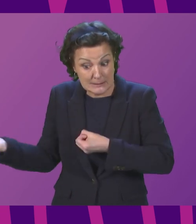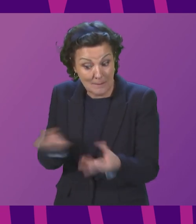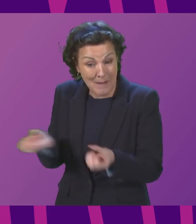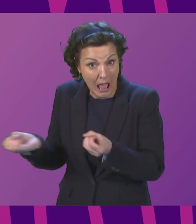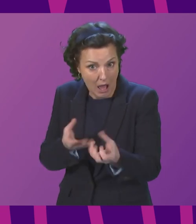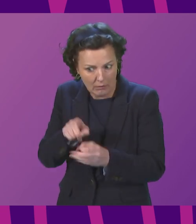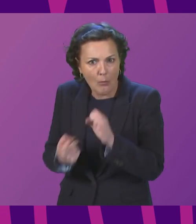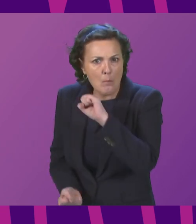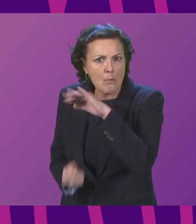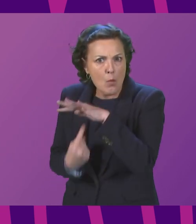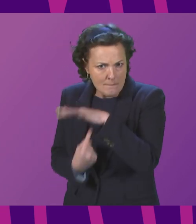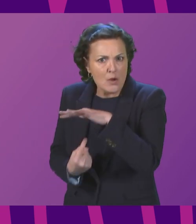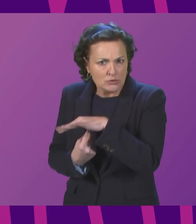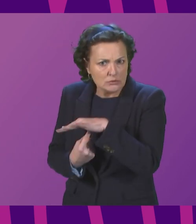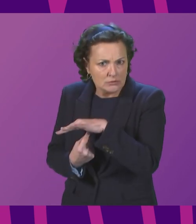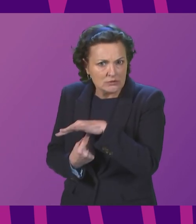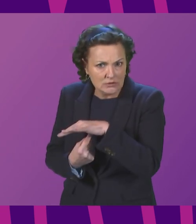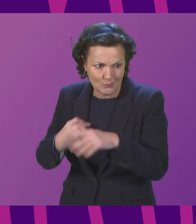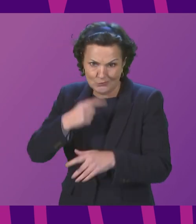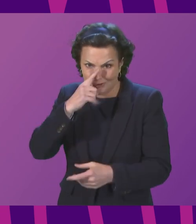is even more important. We are working through all the various routes—with UK colleagues,